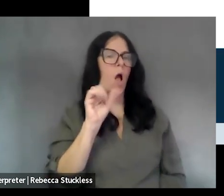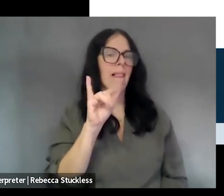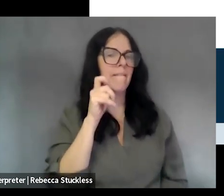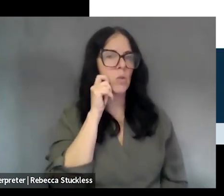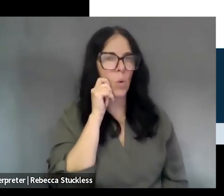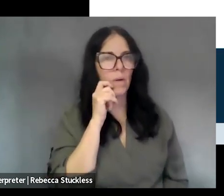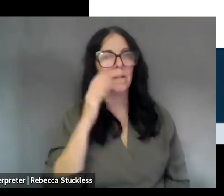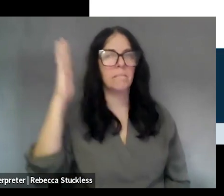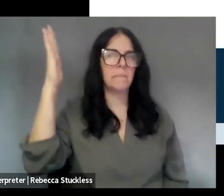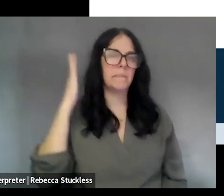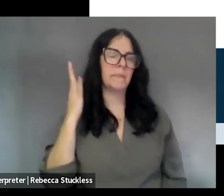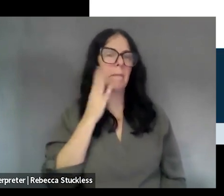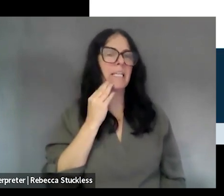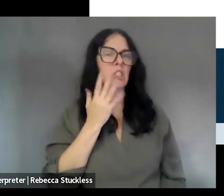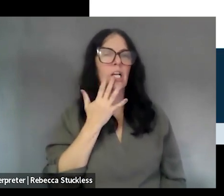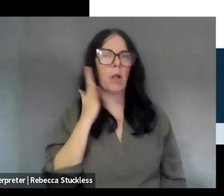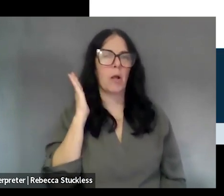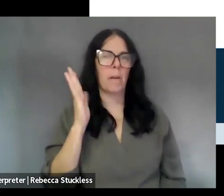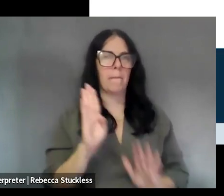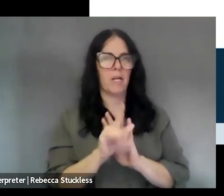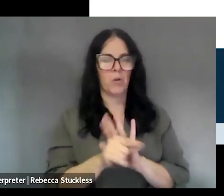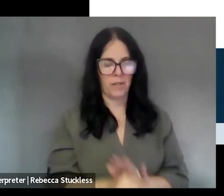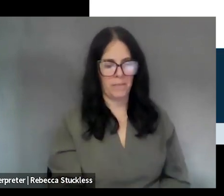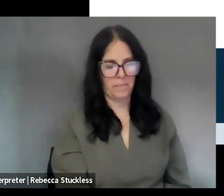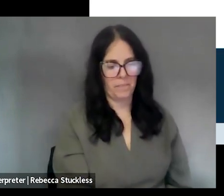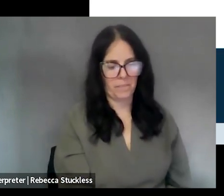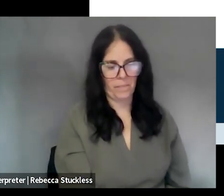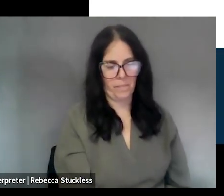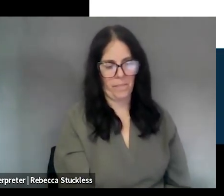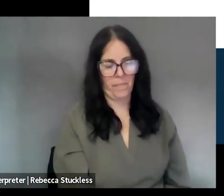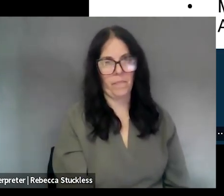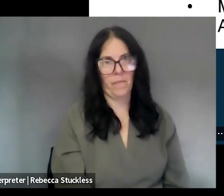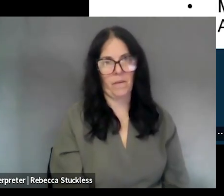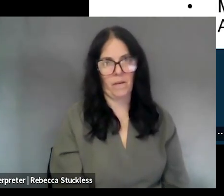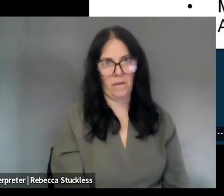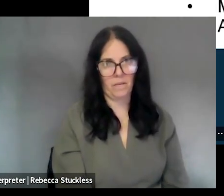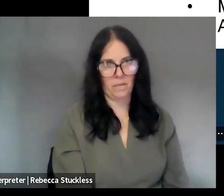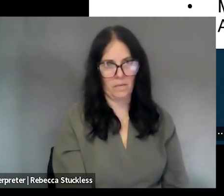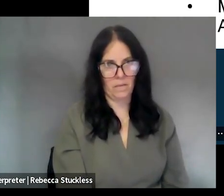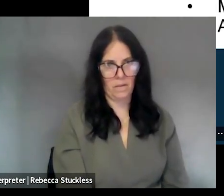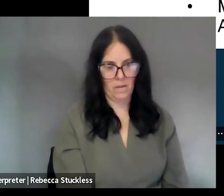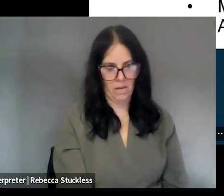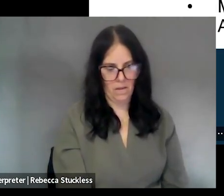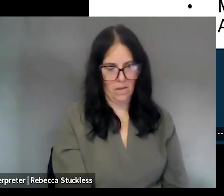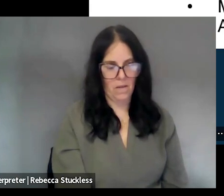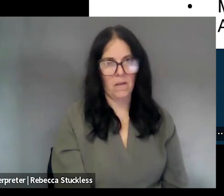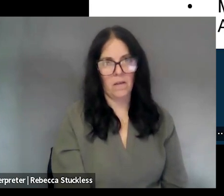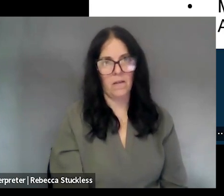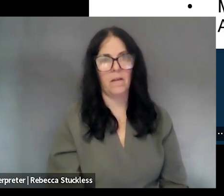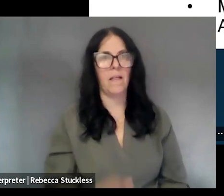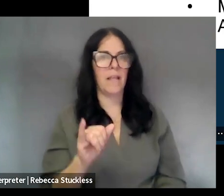background. So, next slide please, it should be titled Personal Experience with Psoriasis. So,